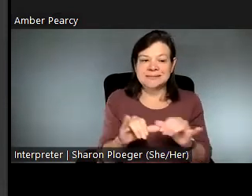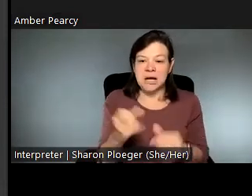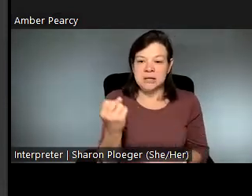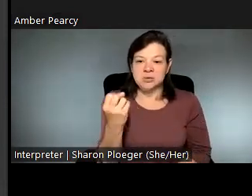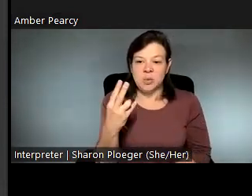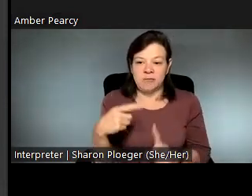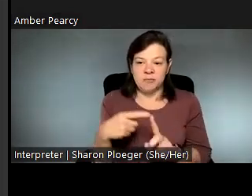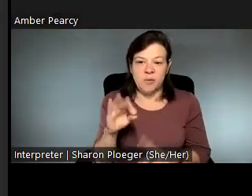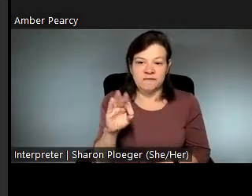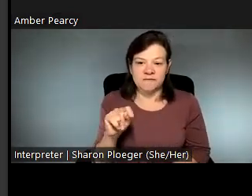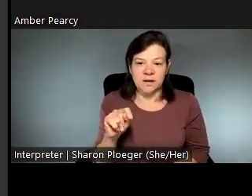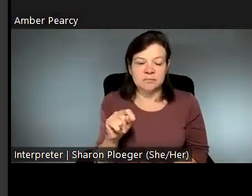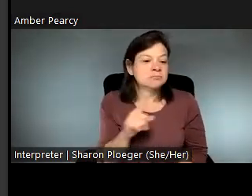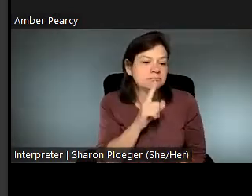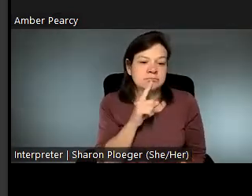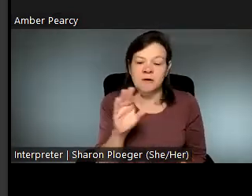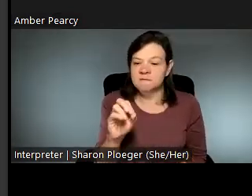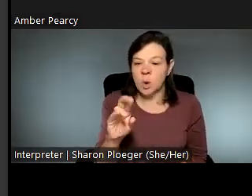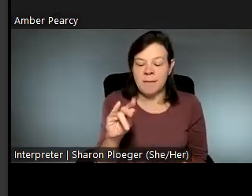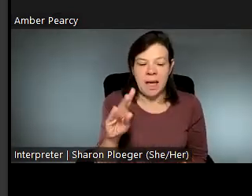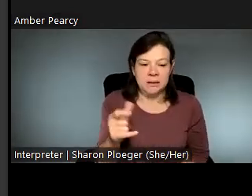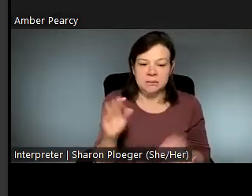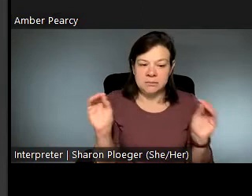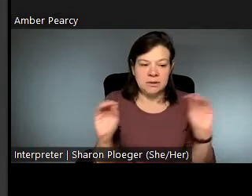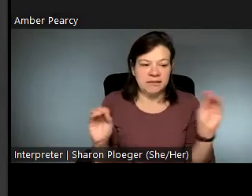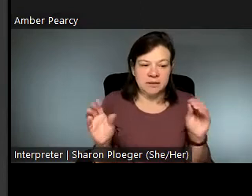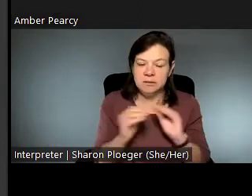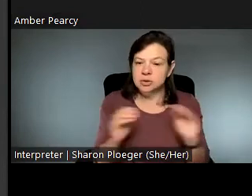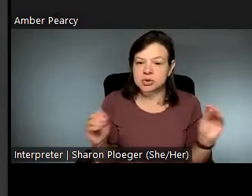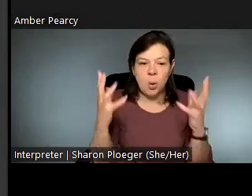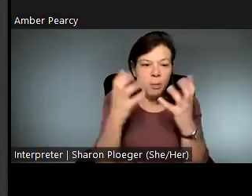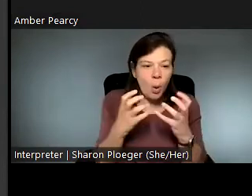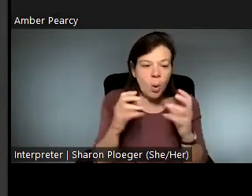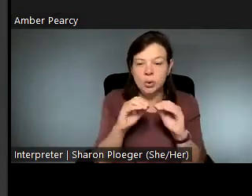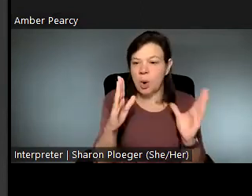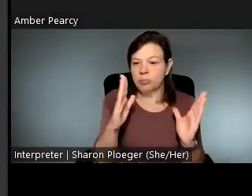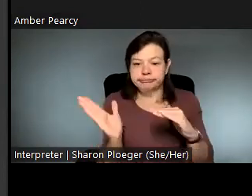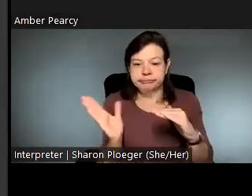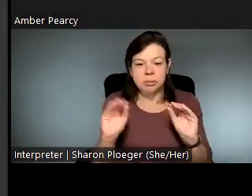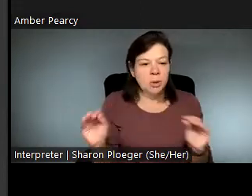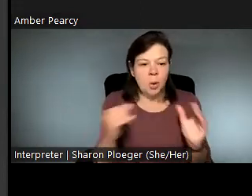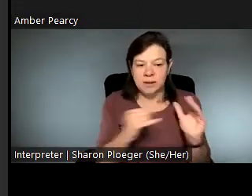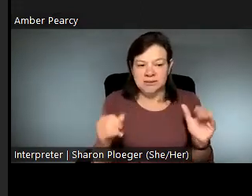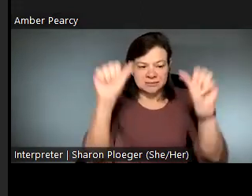and it's not formatted at all. There's no bold, there's no italic, underlines, everything is the same size.